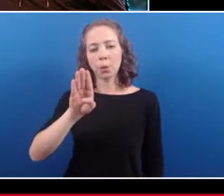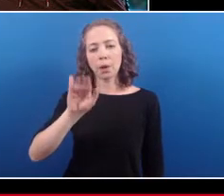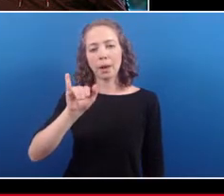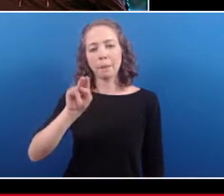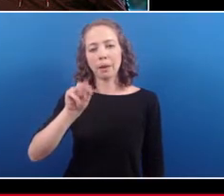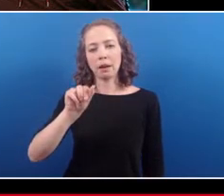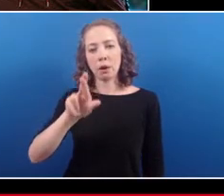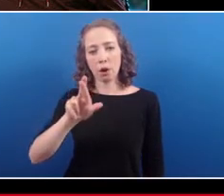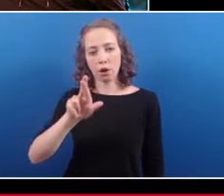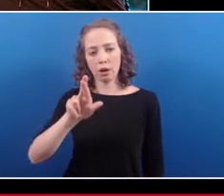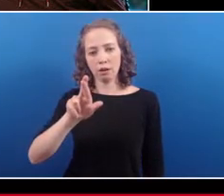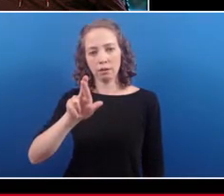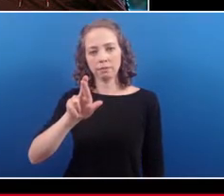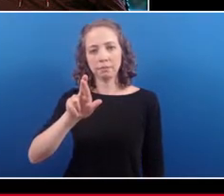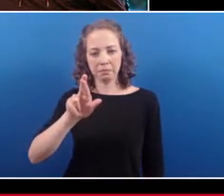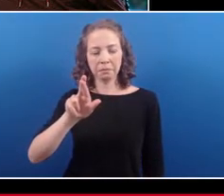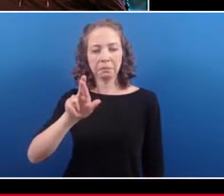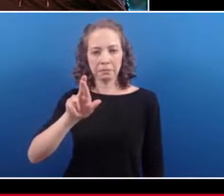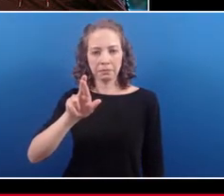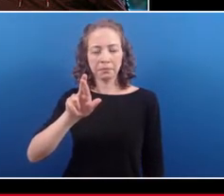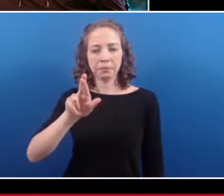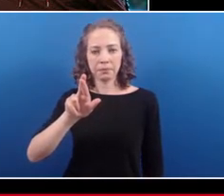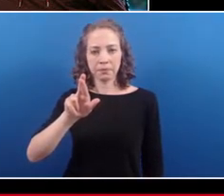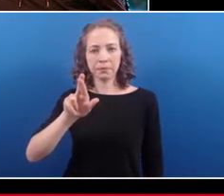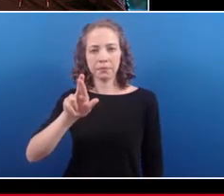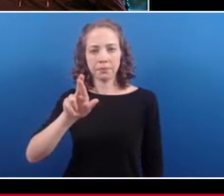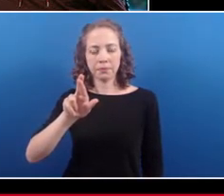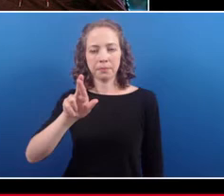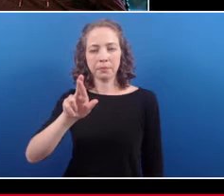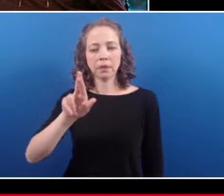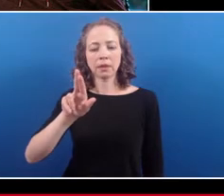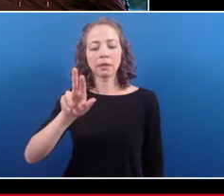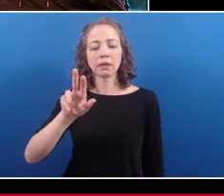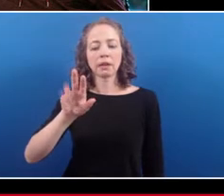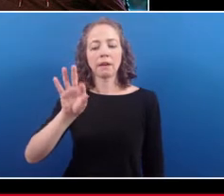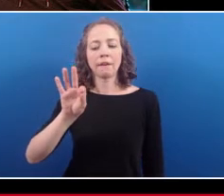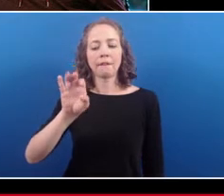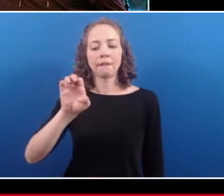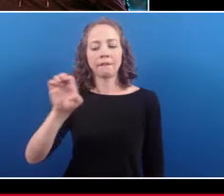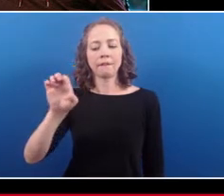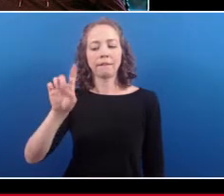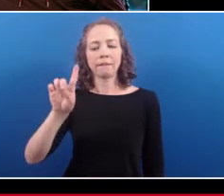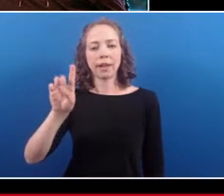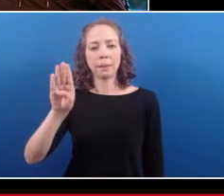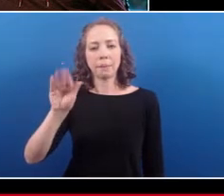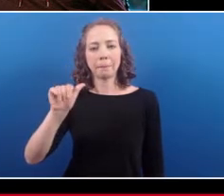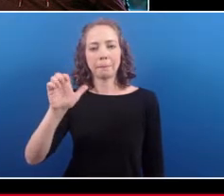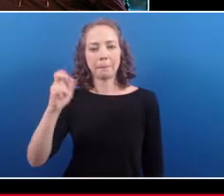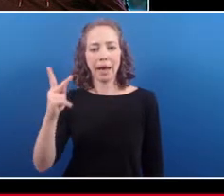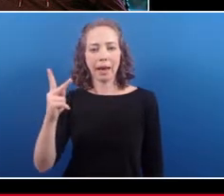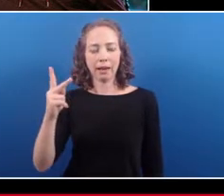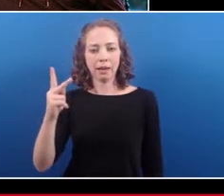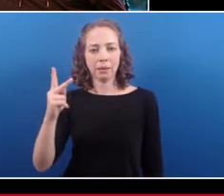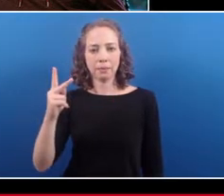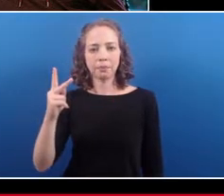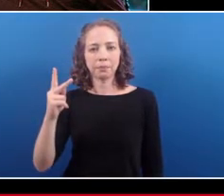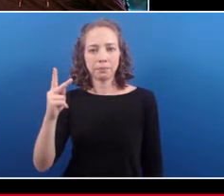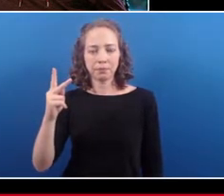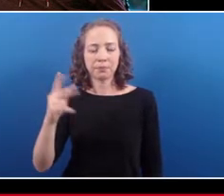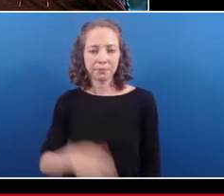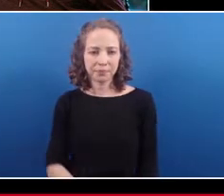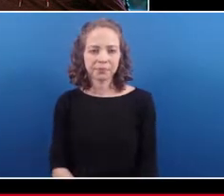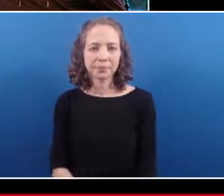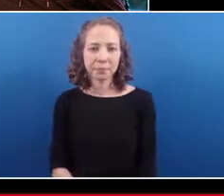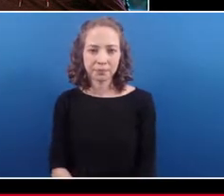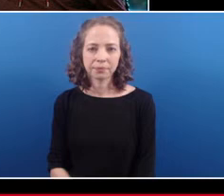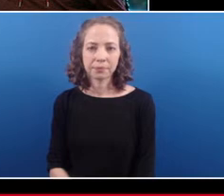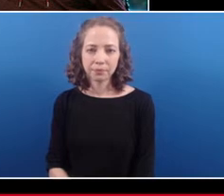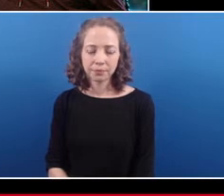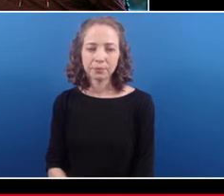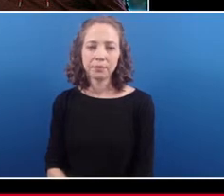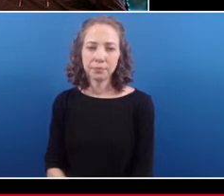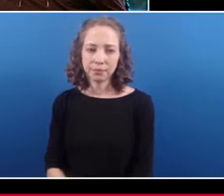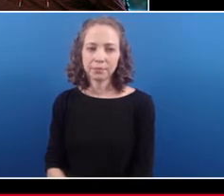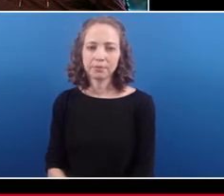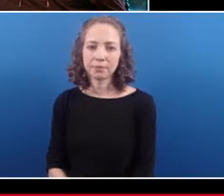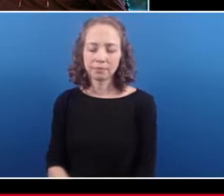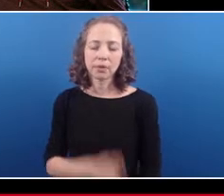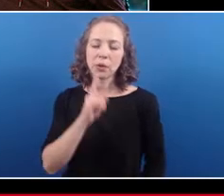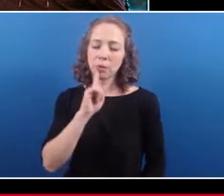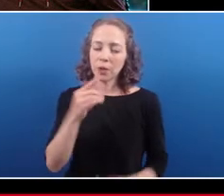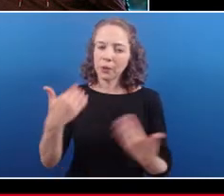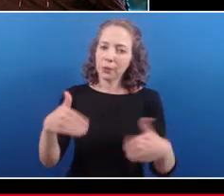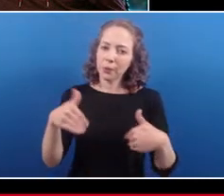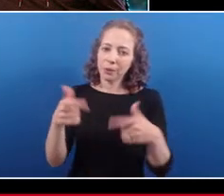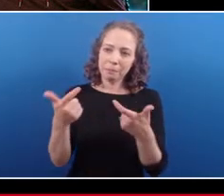So, really huge, really important to hear from you.